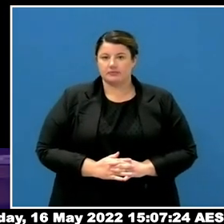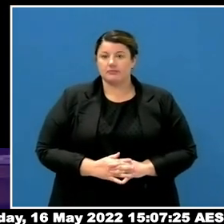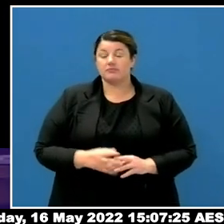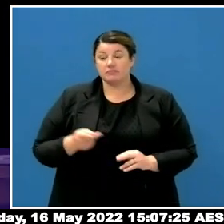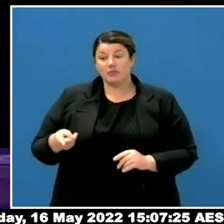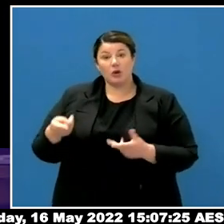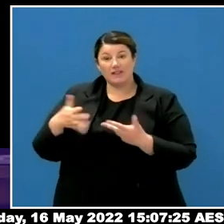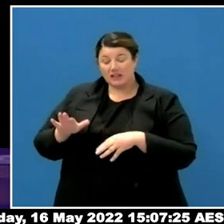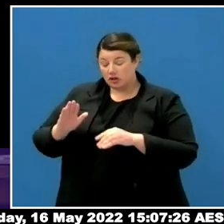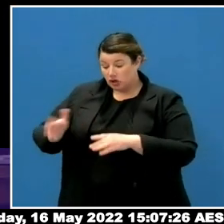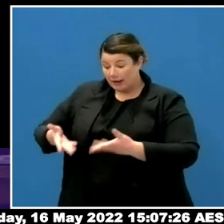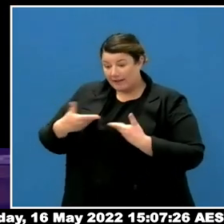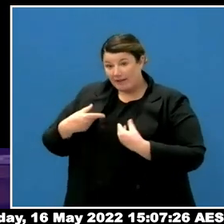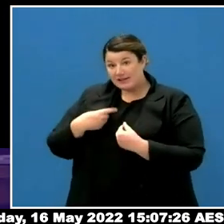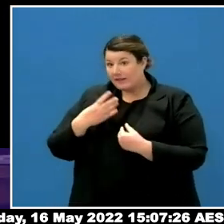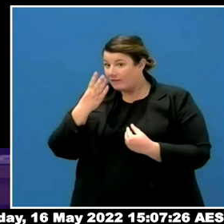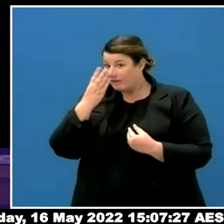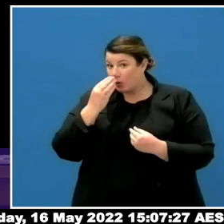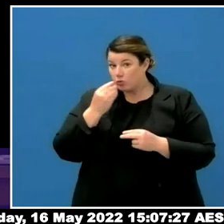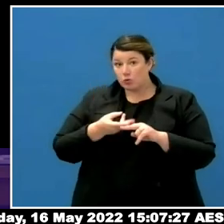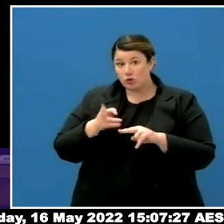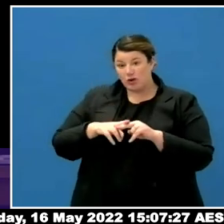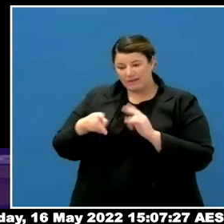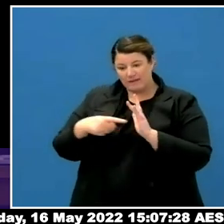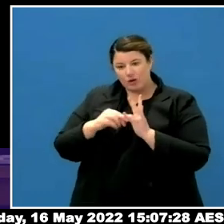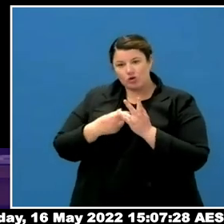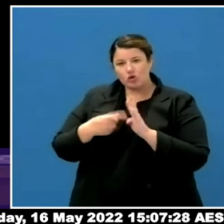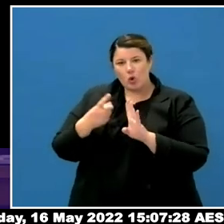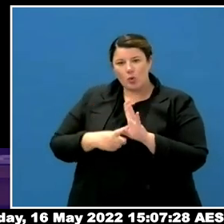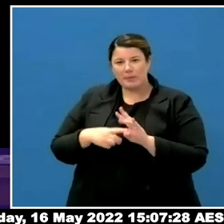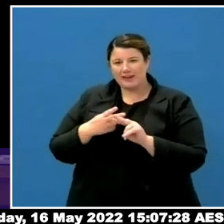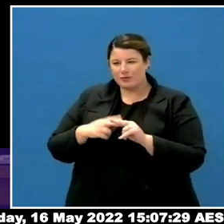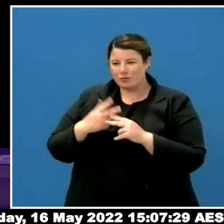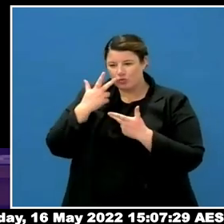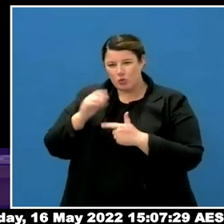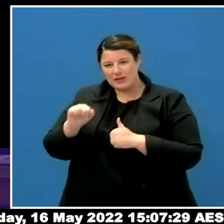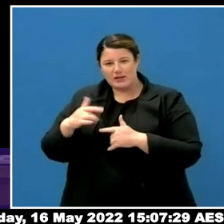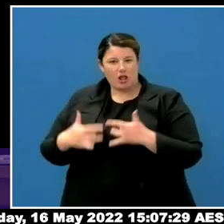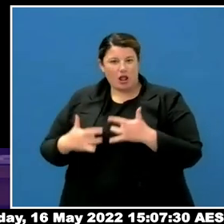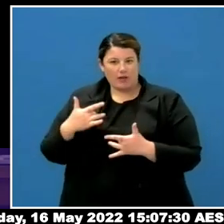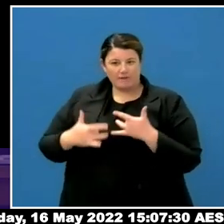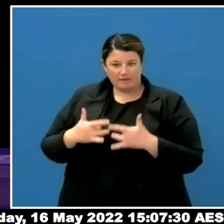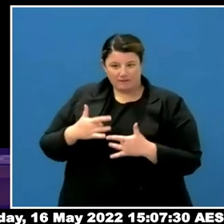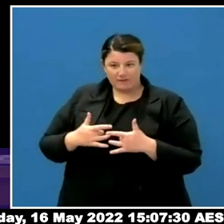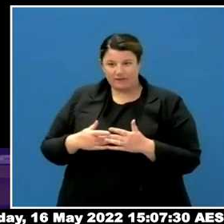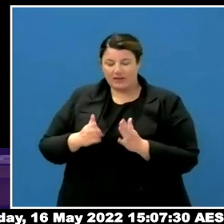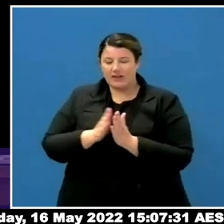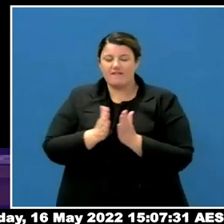For the benefit of the Royal Commission, they're behind hearing bundle A tabs 27 to